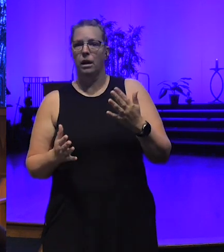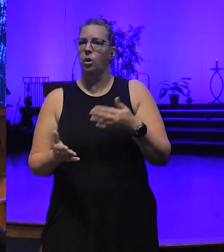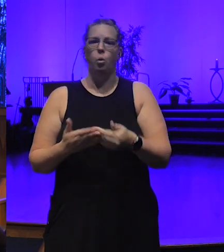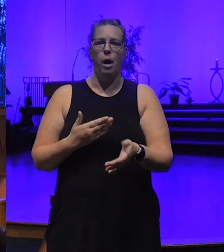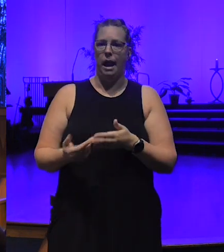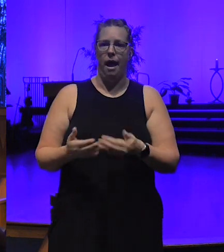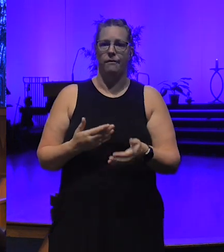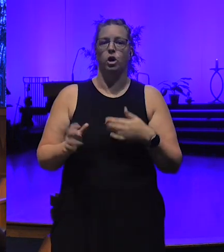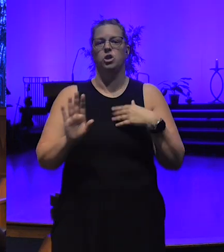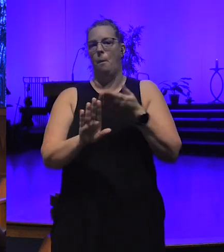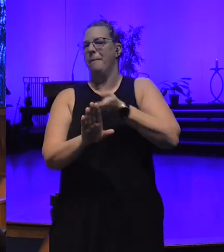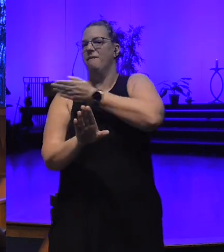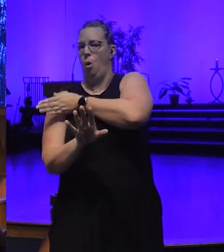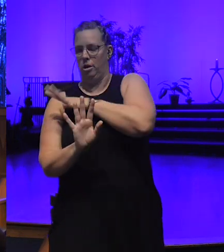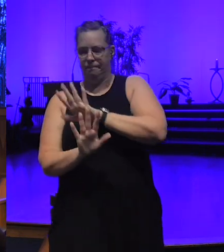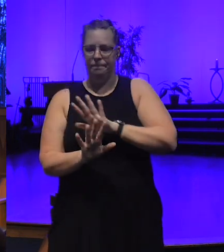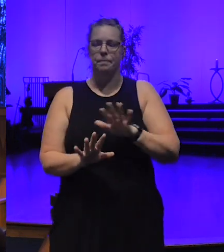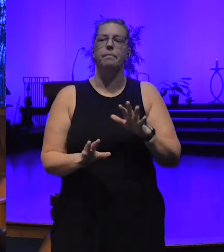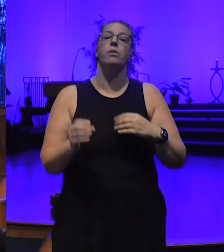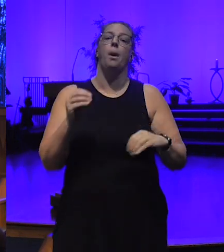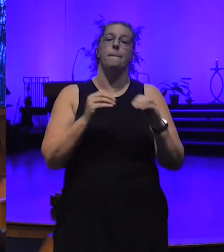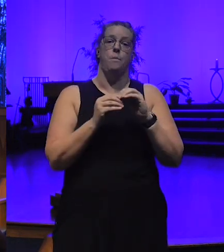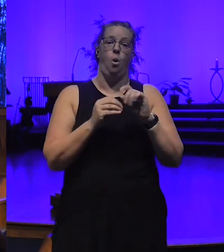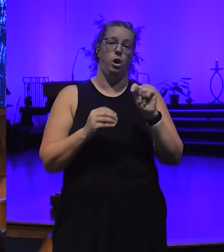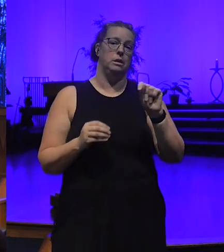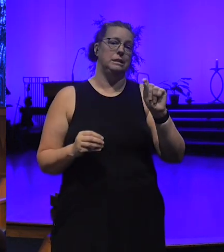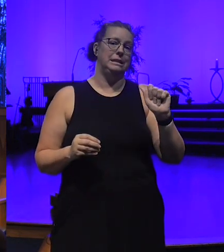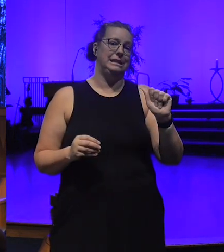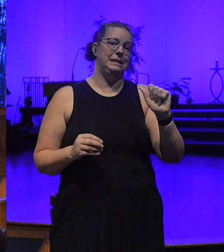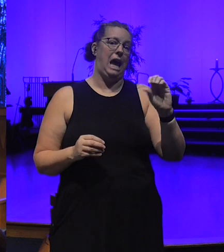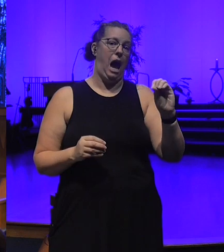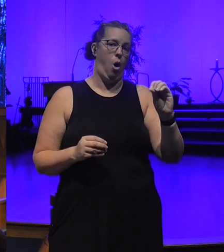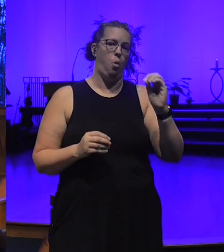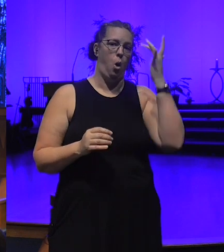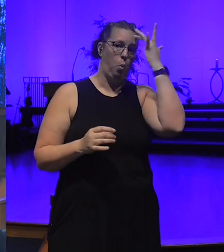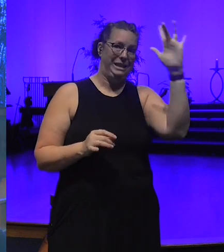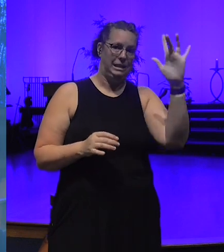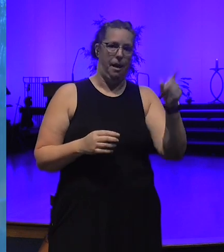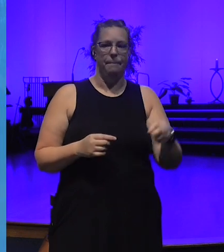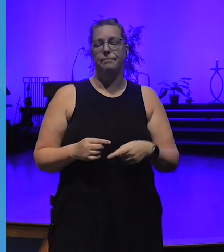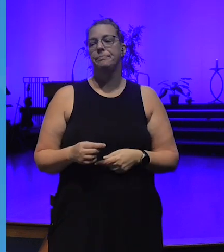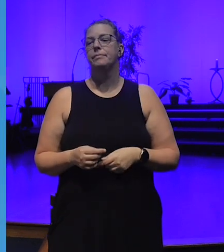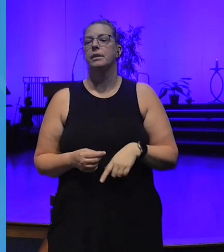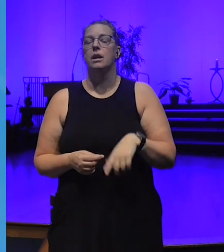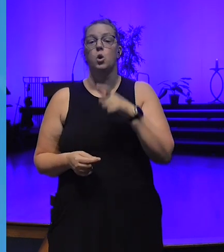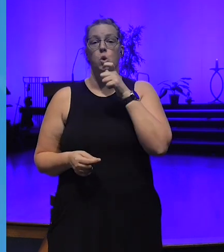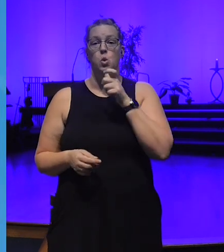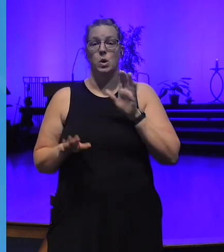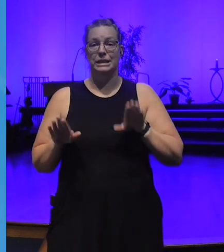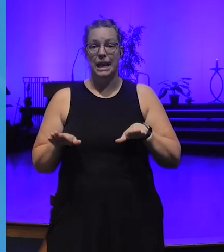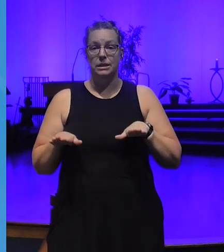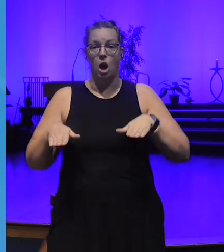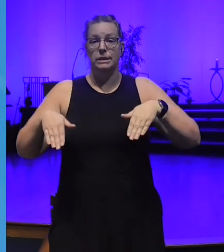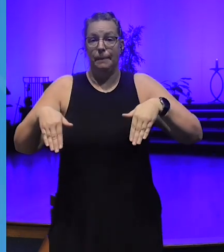want to share some more wisdom from the da he who stands on tiptoe doesn't stand firm